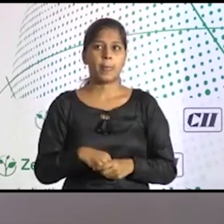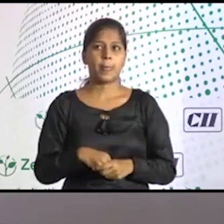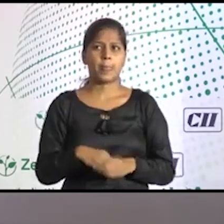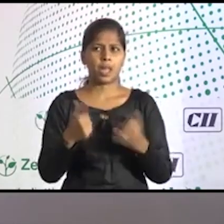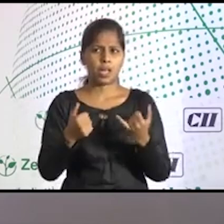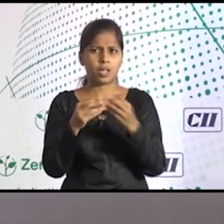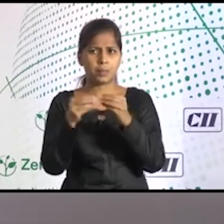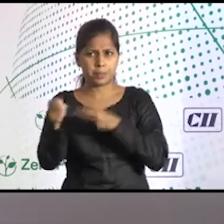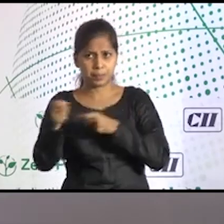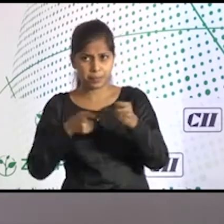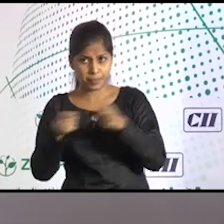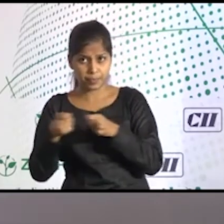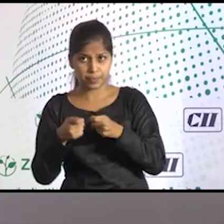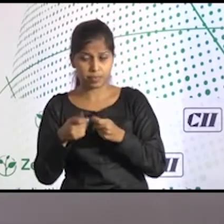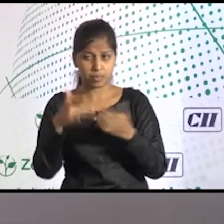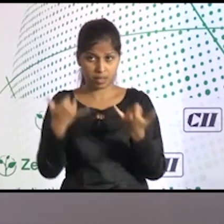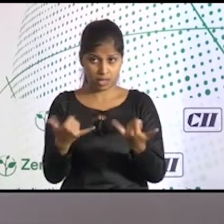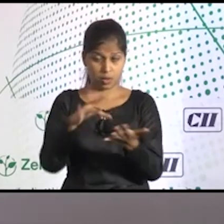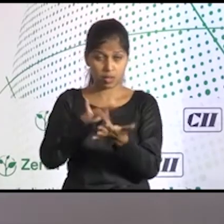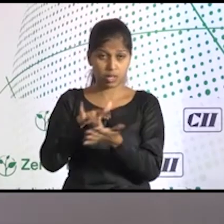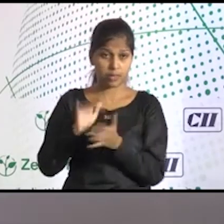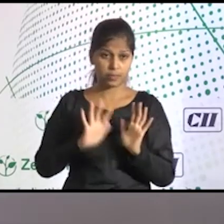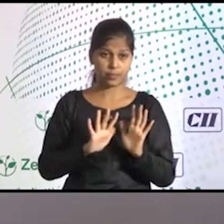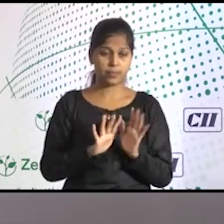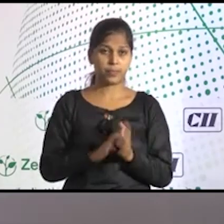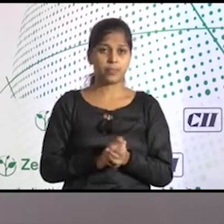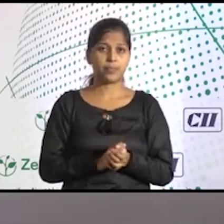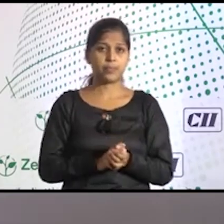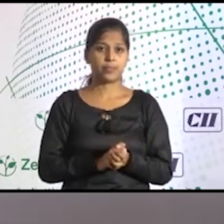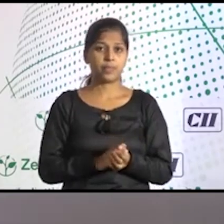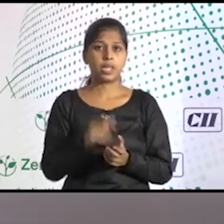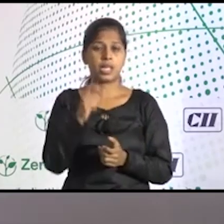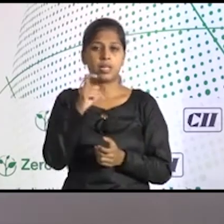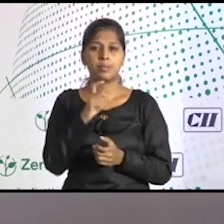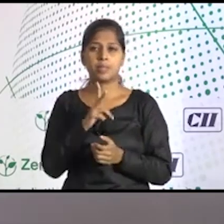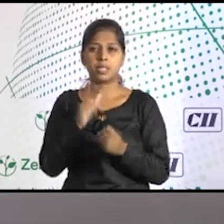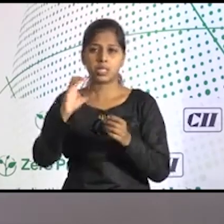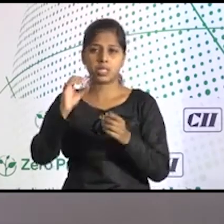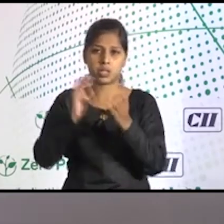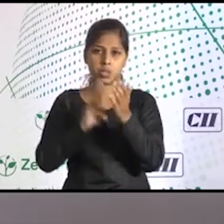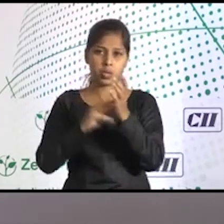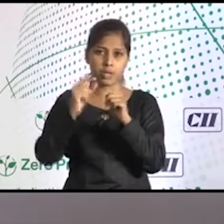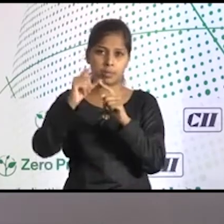And I think they are here. So I compliment Complement your project and MIRA in particular